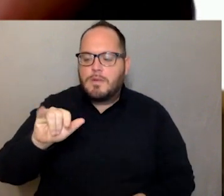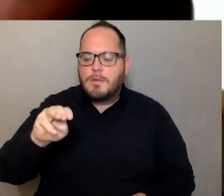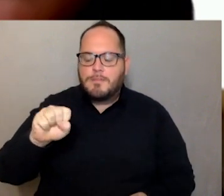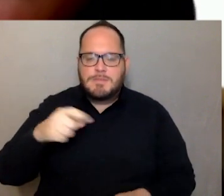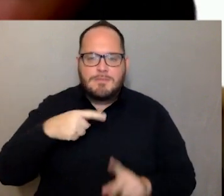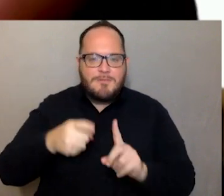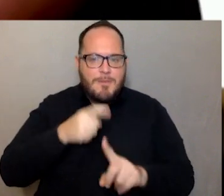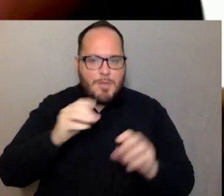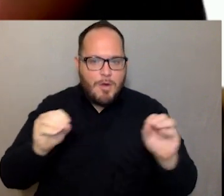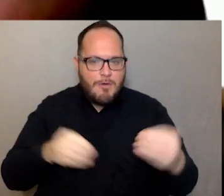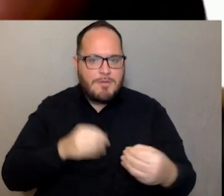LIFE AT THE CITY OF PORTLAND. I'LL BE THE MODERATOR TODAY, AND